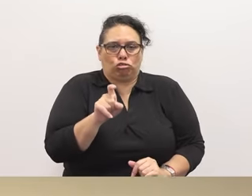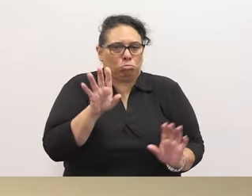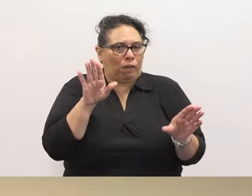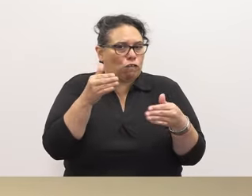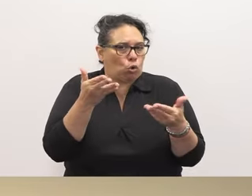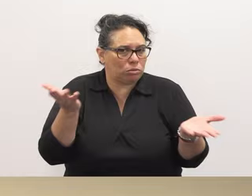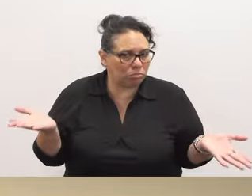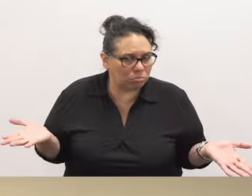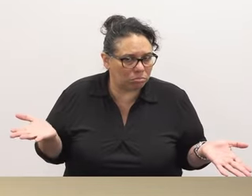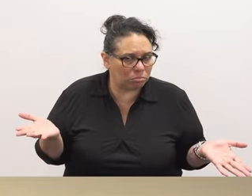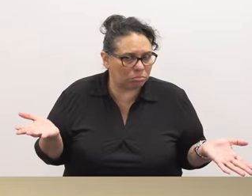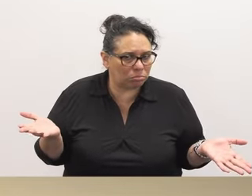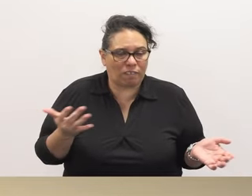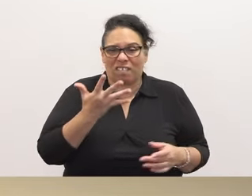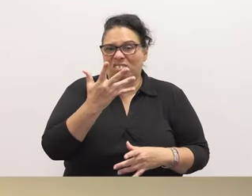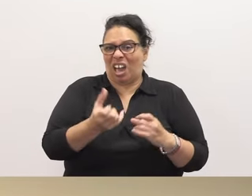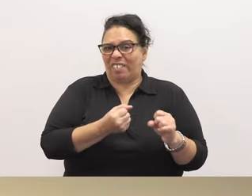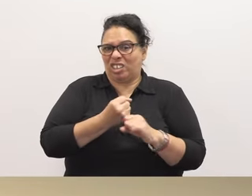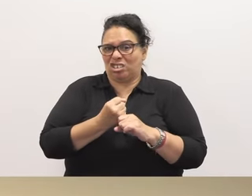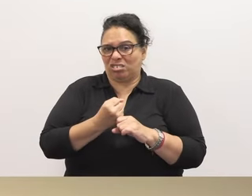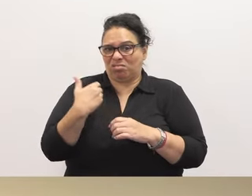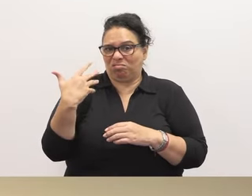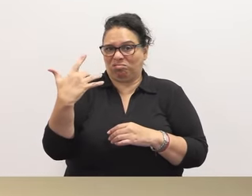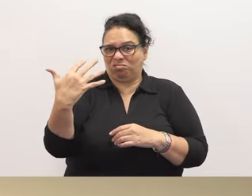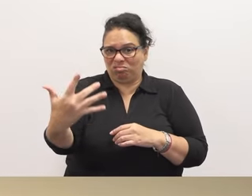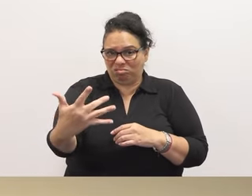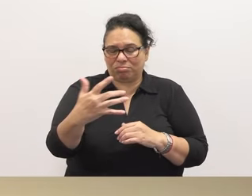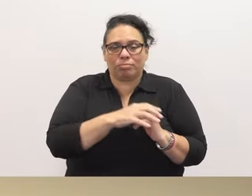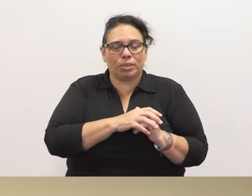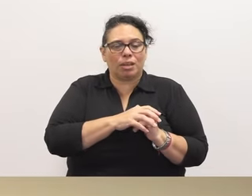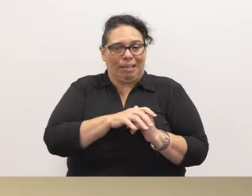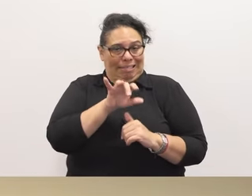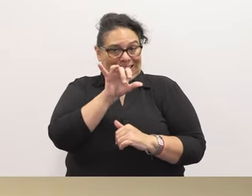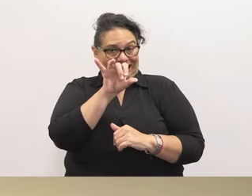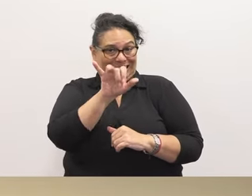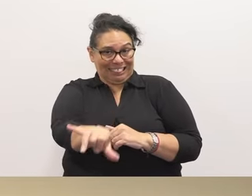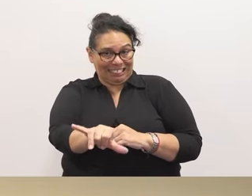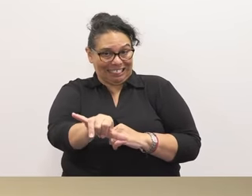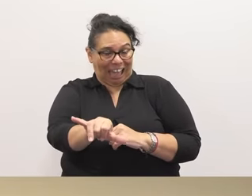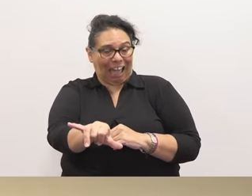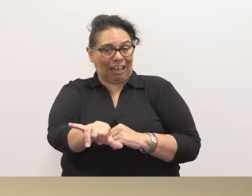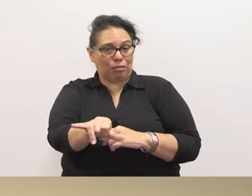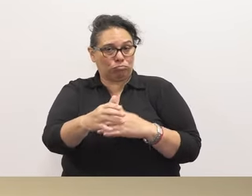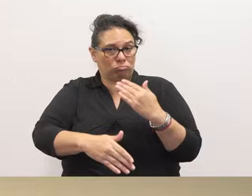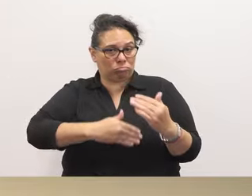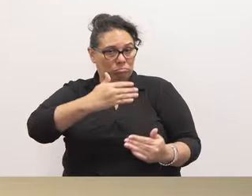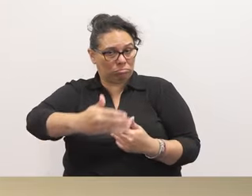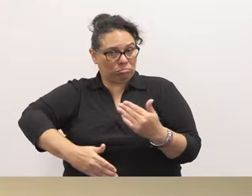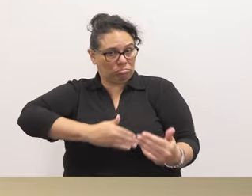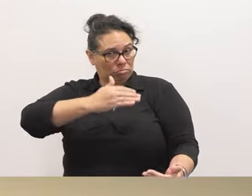for the next five years. Based on that rough draft, that brainstorming exercise,